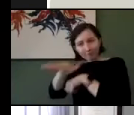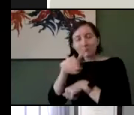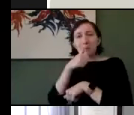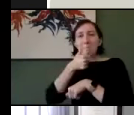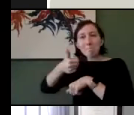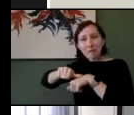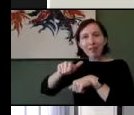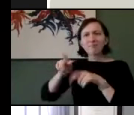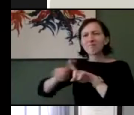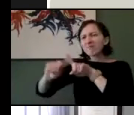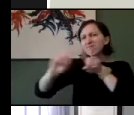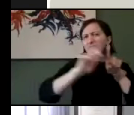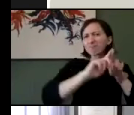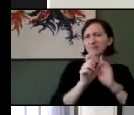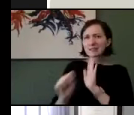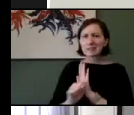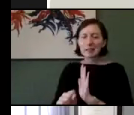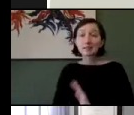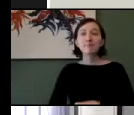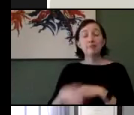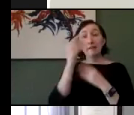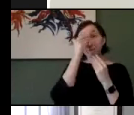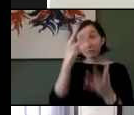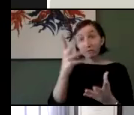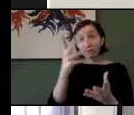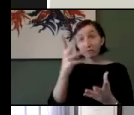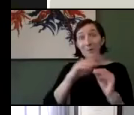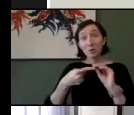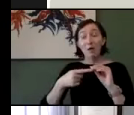getting information about COVID-19 to the folks that need it.